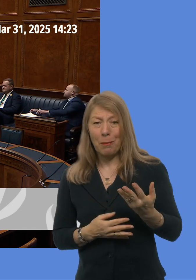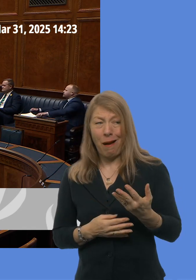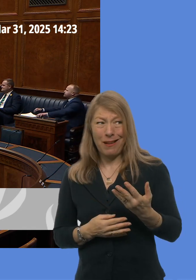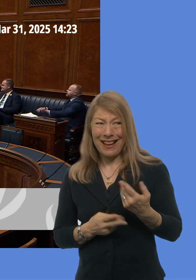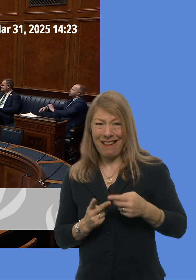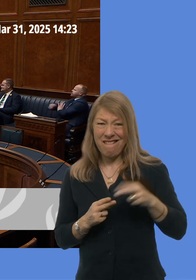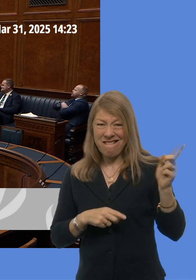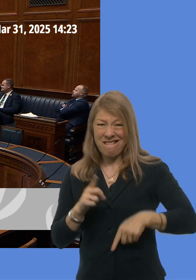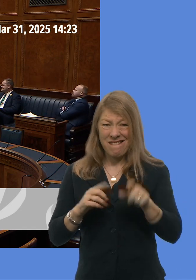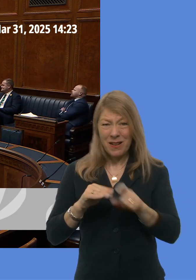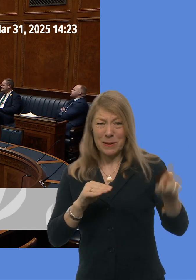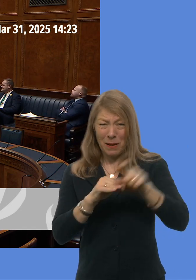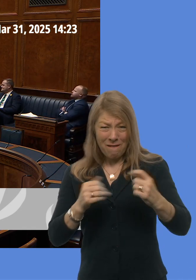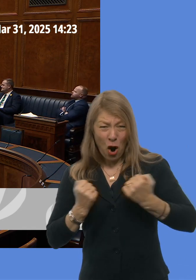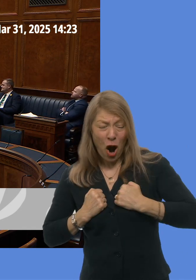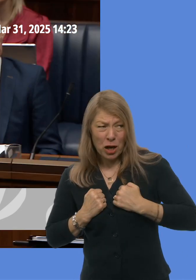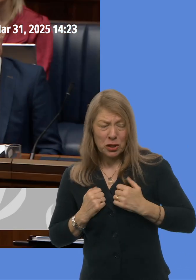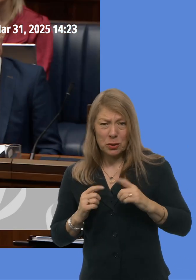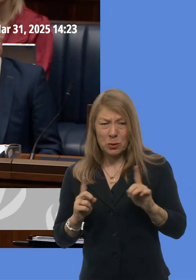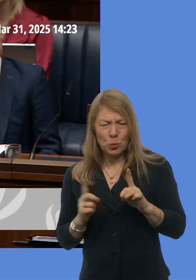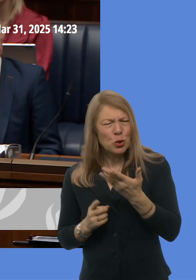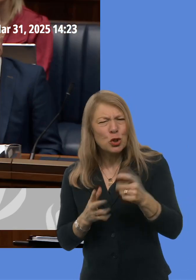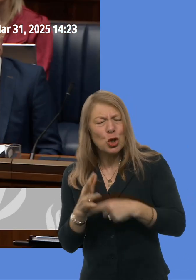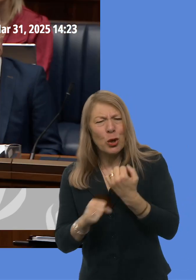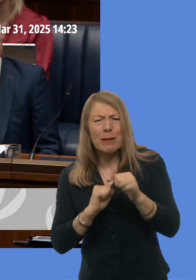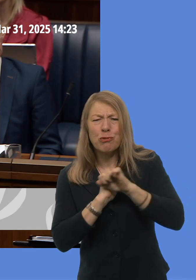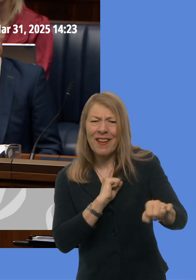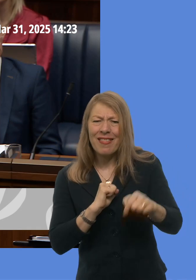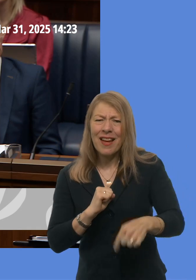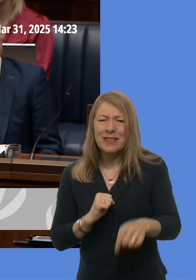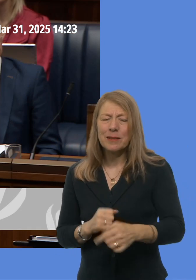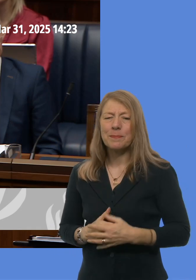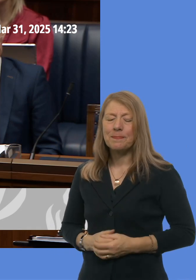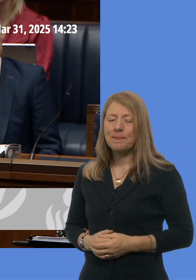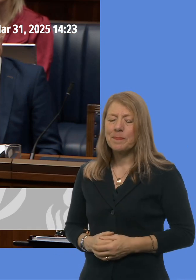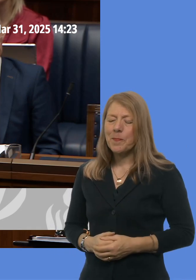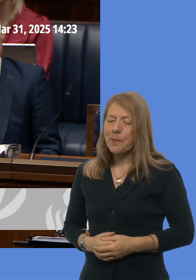Thank you, Mr Speaker. I thank the Member for his important question. This is an issue that will and does